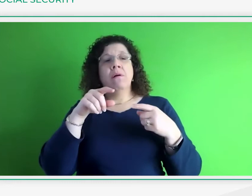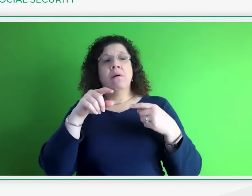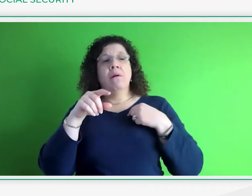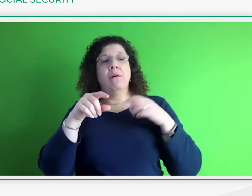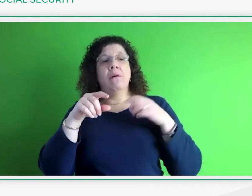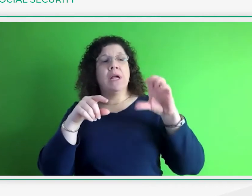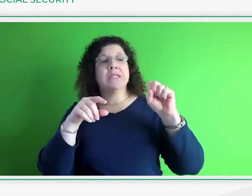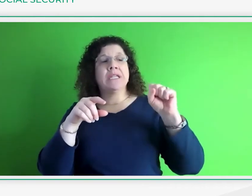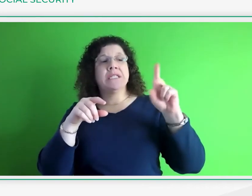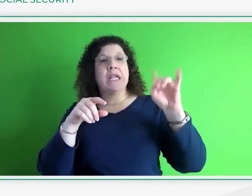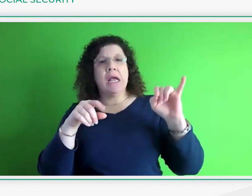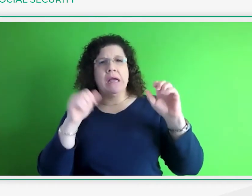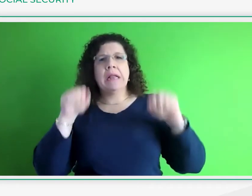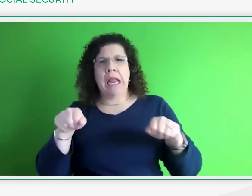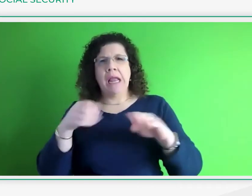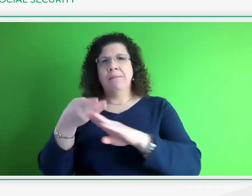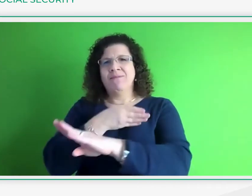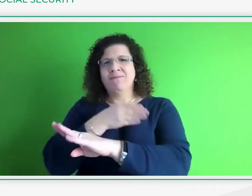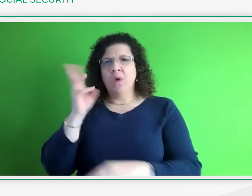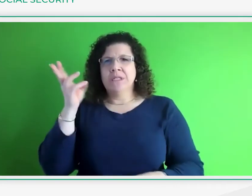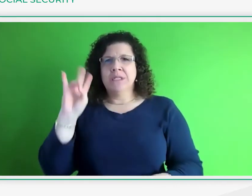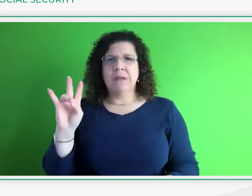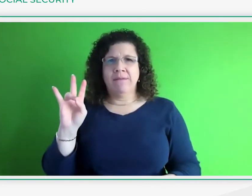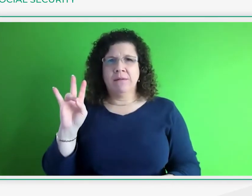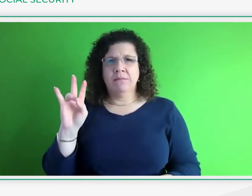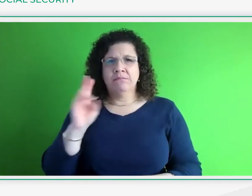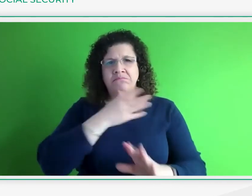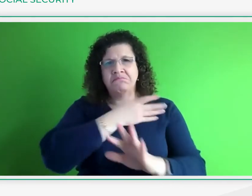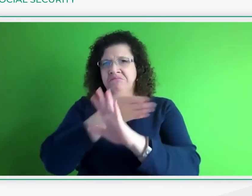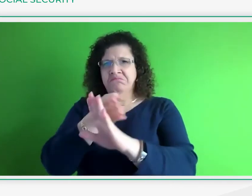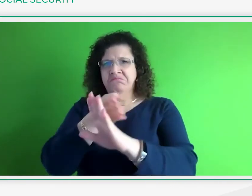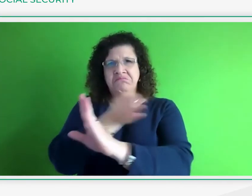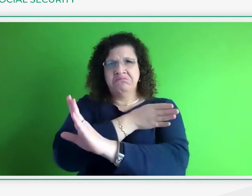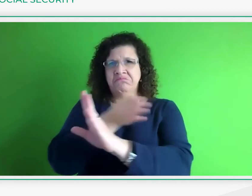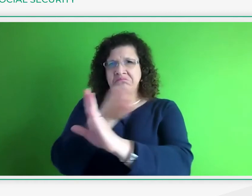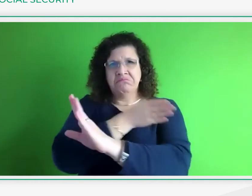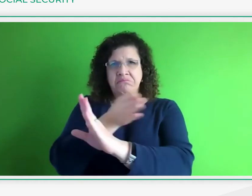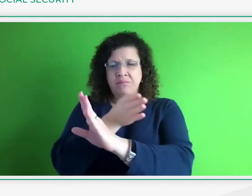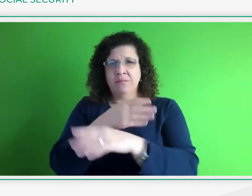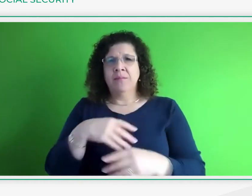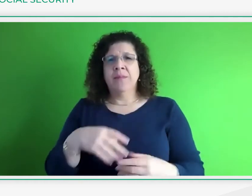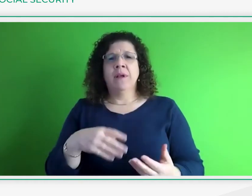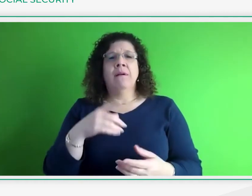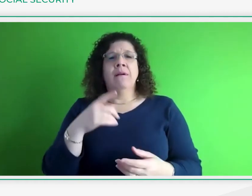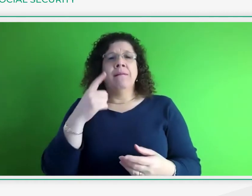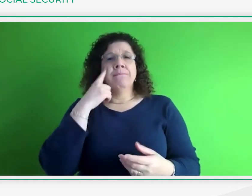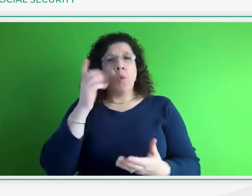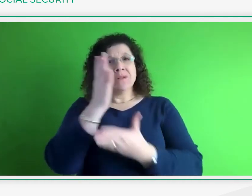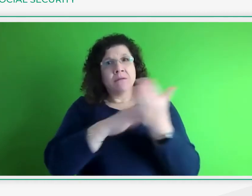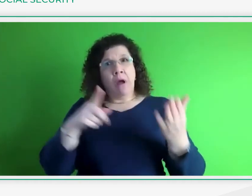If I get SSDI, I can definitely receive that benefit before 67, anytime before 67, because